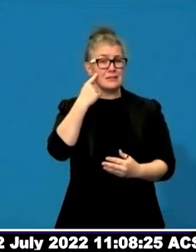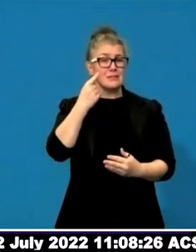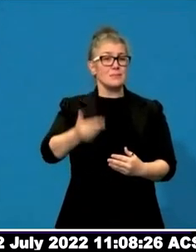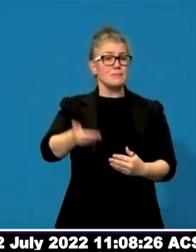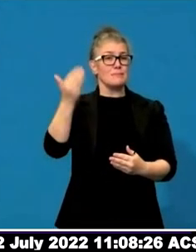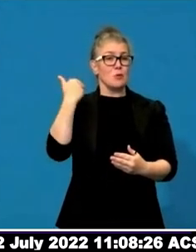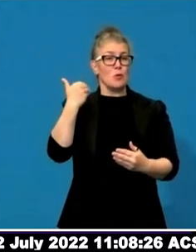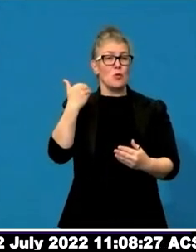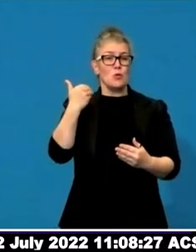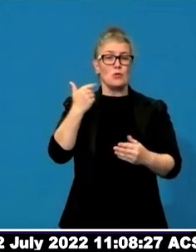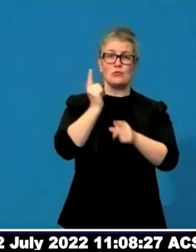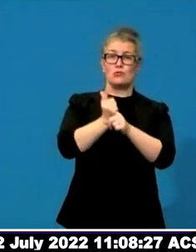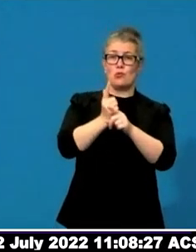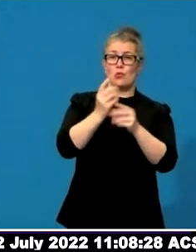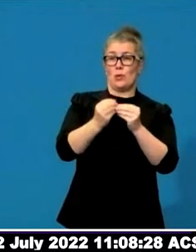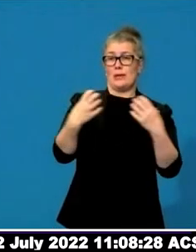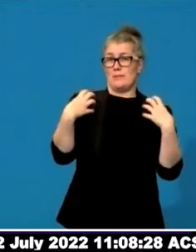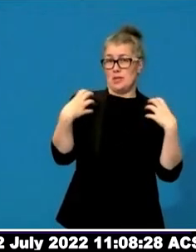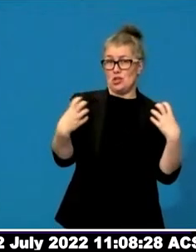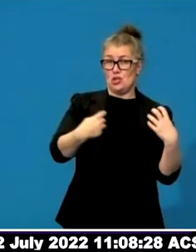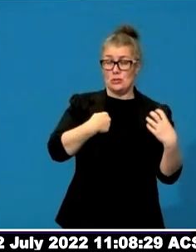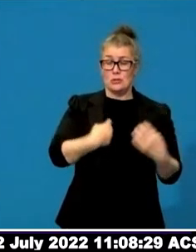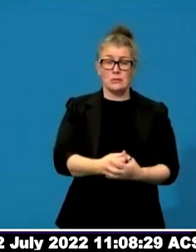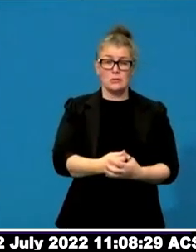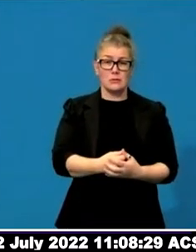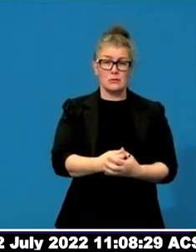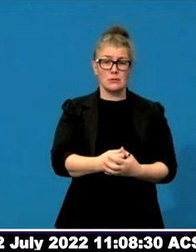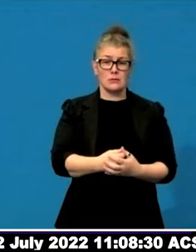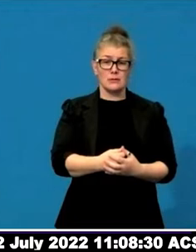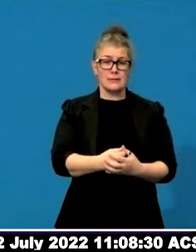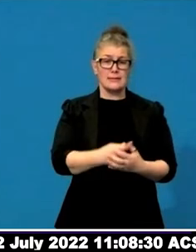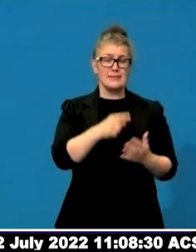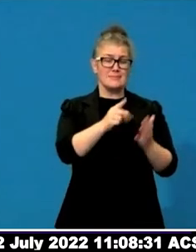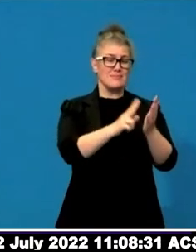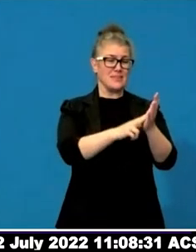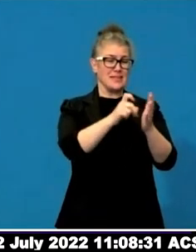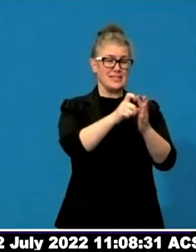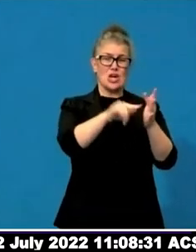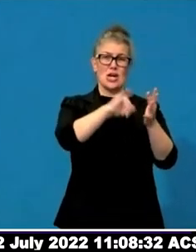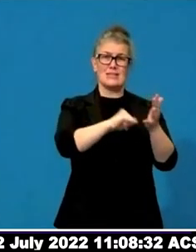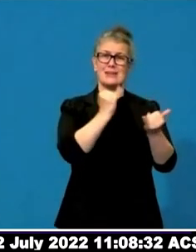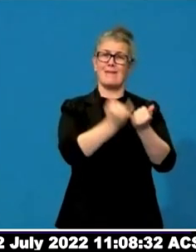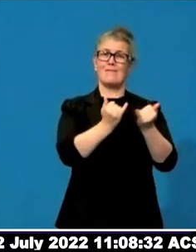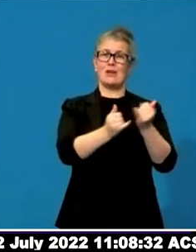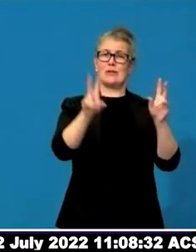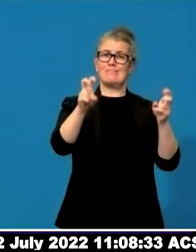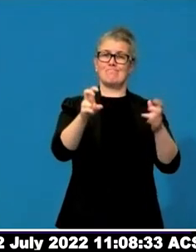that the scheme is very transactional and very bureaucratic